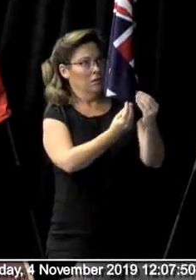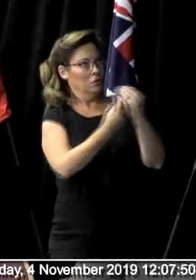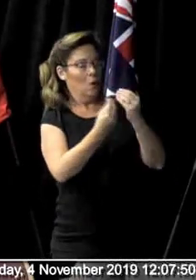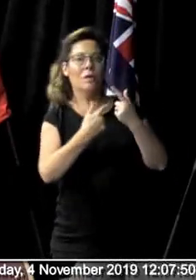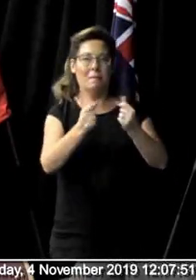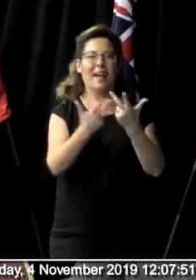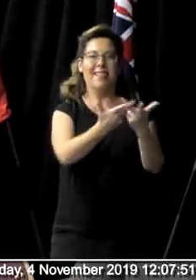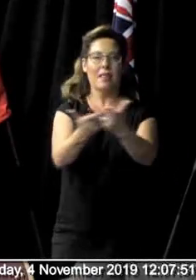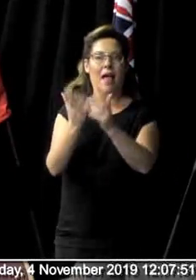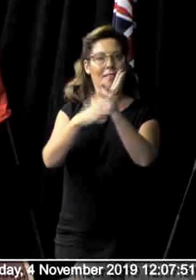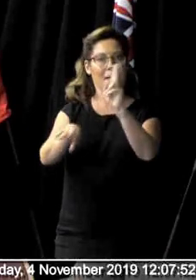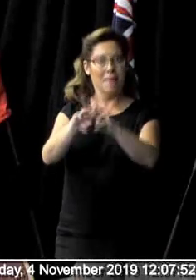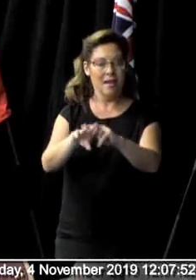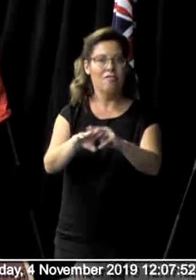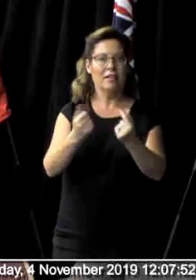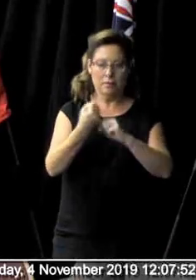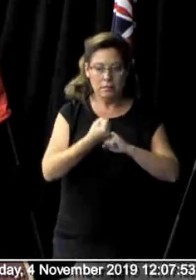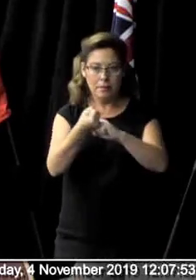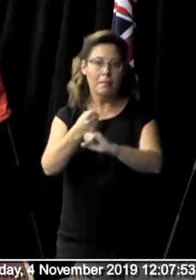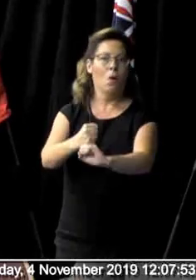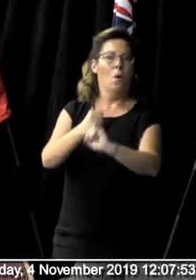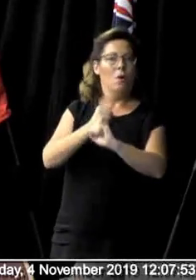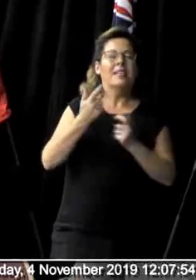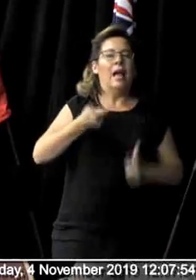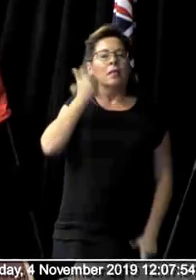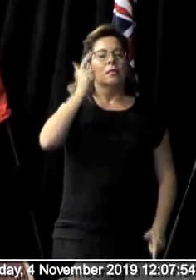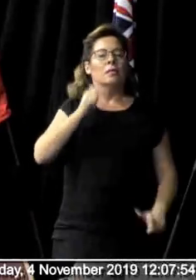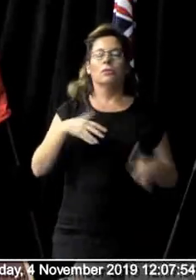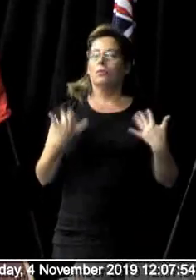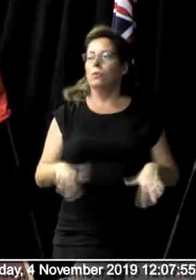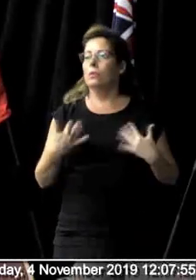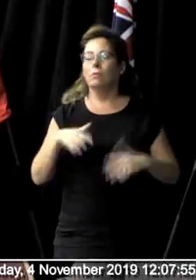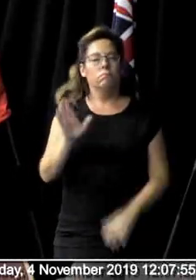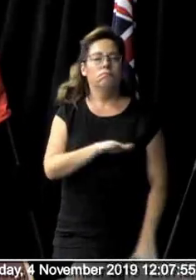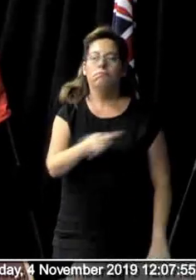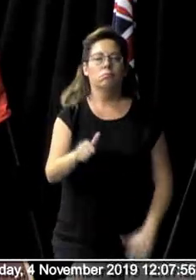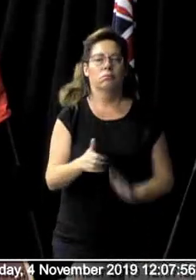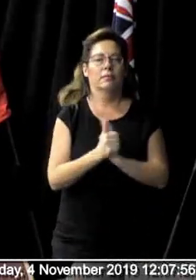The teachers that ran the program were extremely skilled, and our – our children